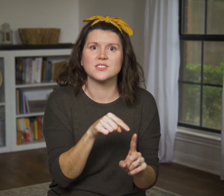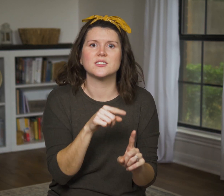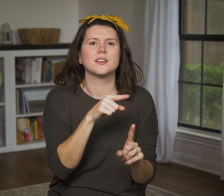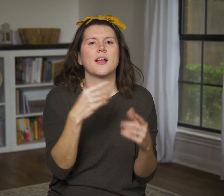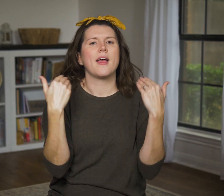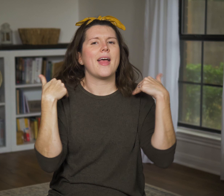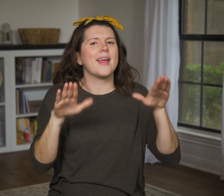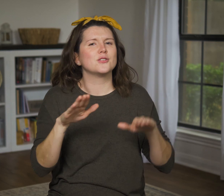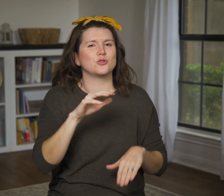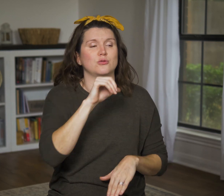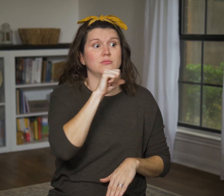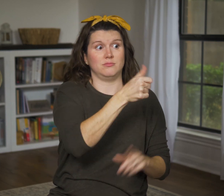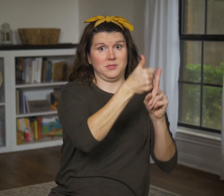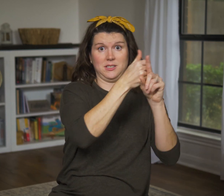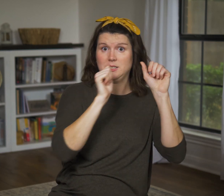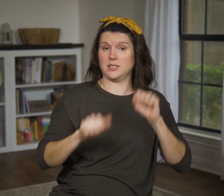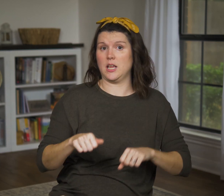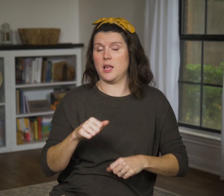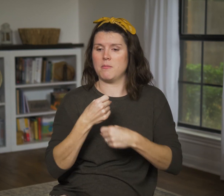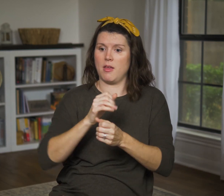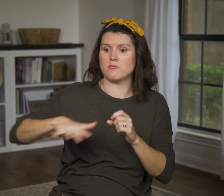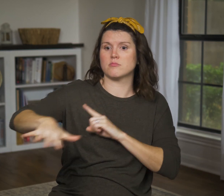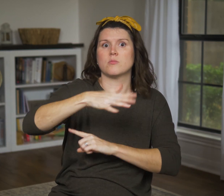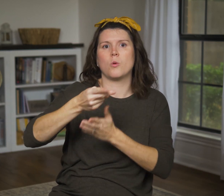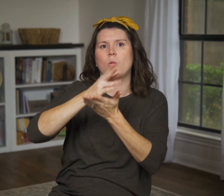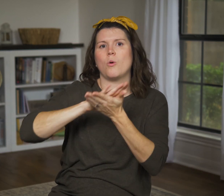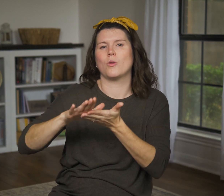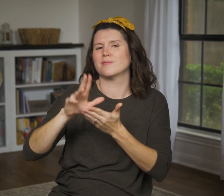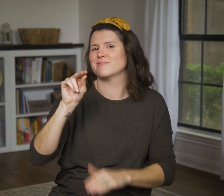Angels don’t make things holy;